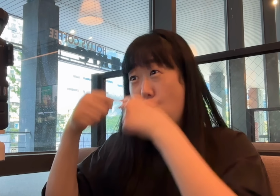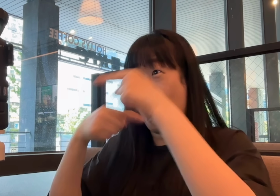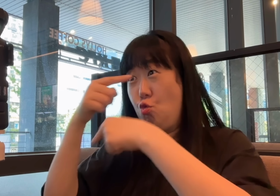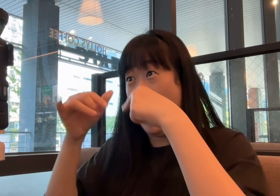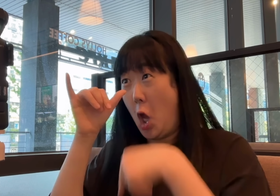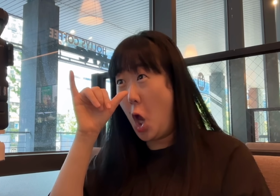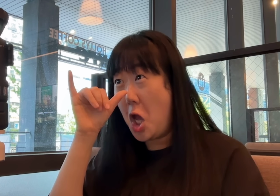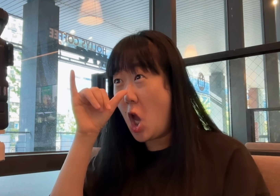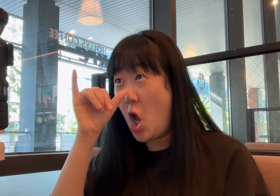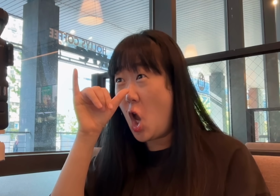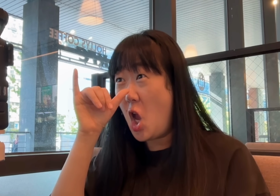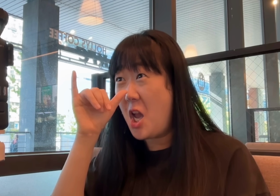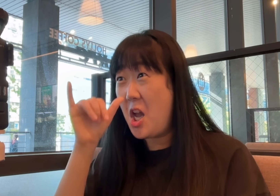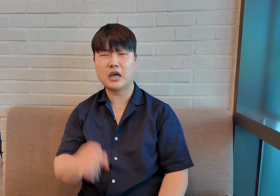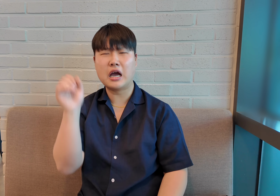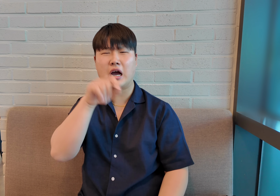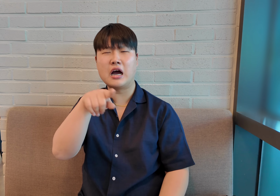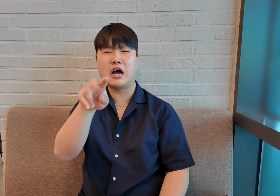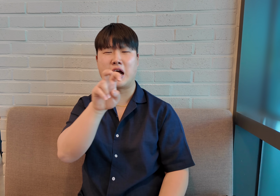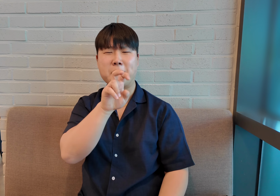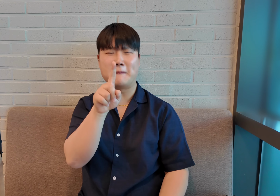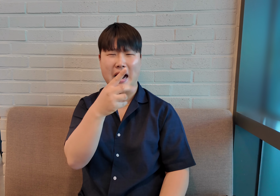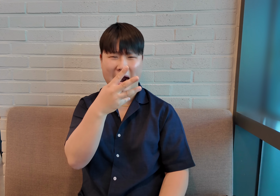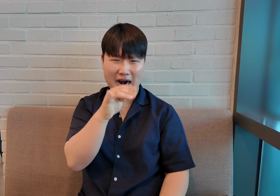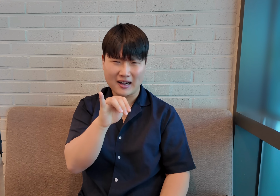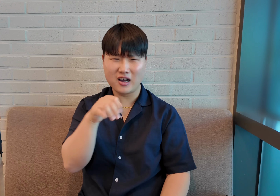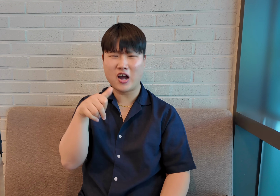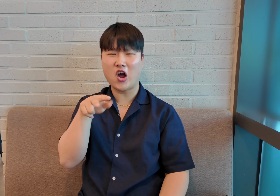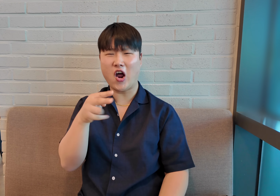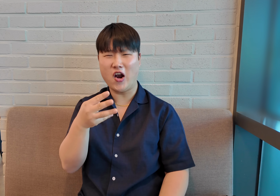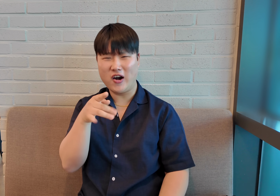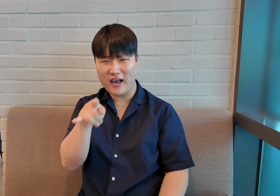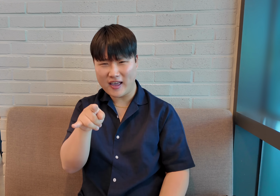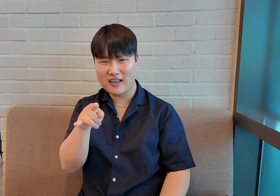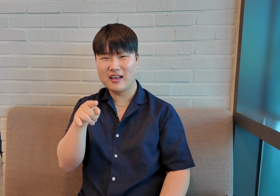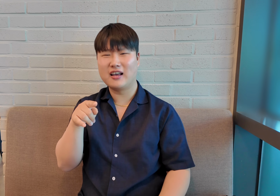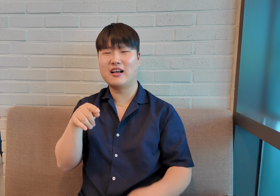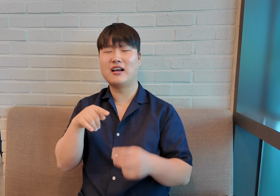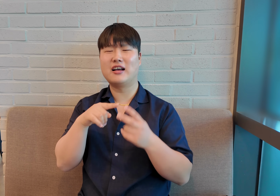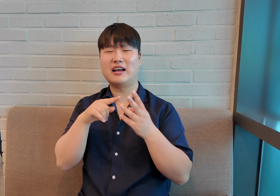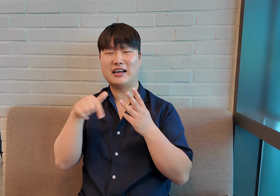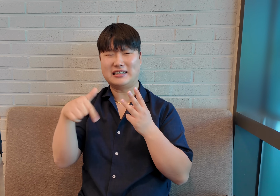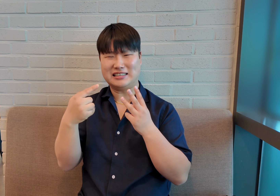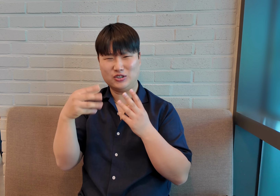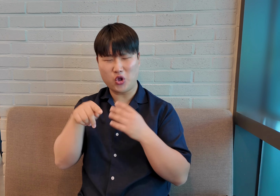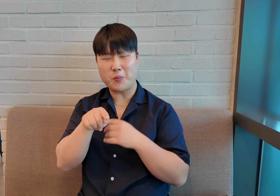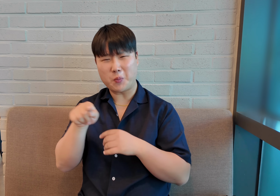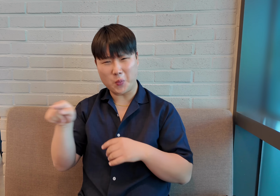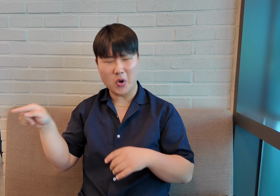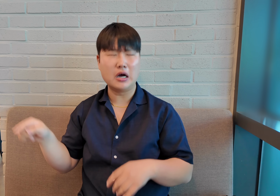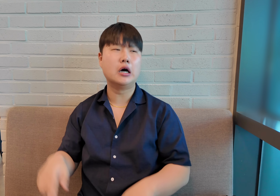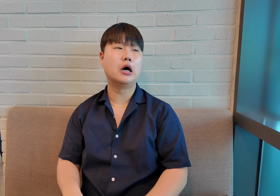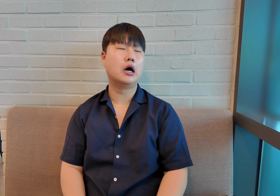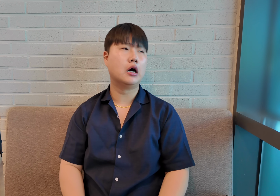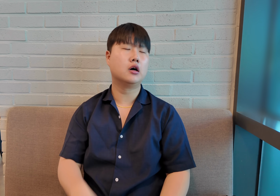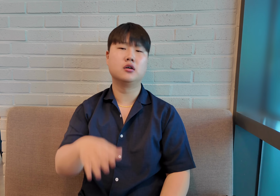Is it also in sign language? Ah~~ How many, how many pairs, how many trees? Ah~